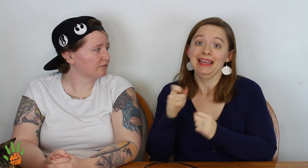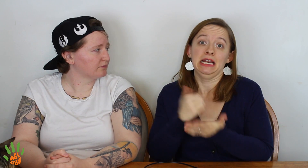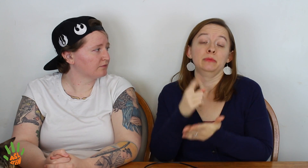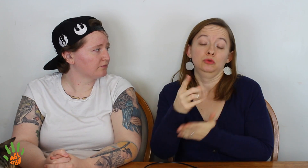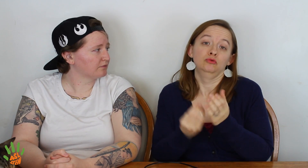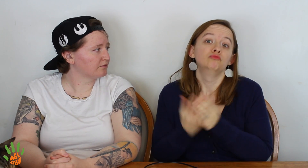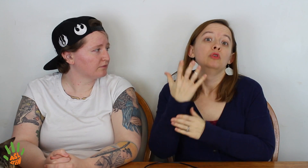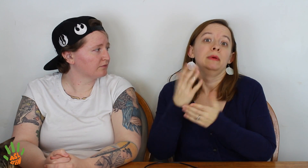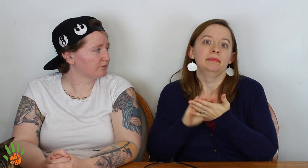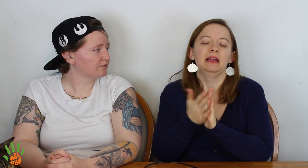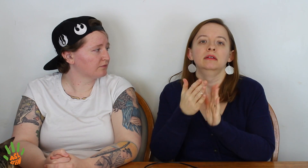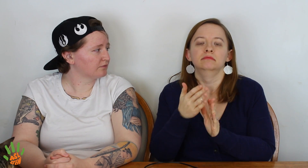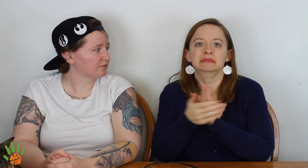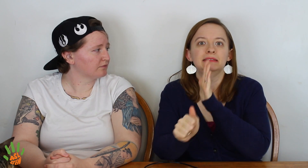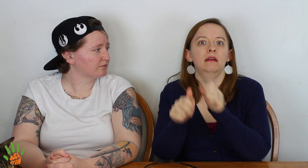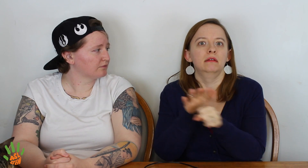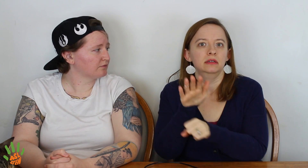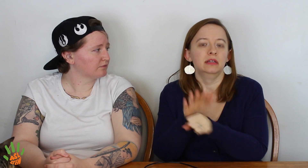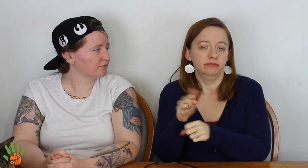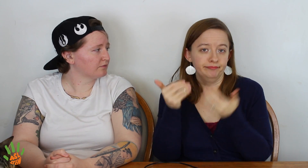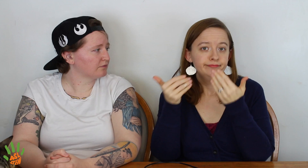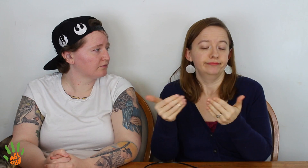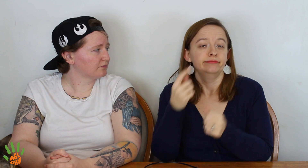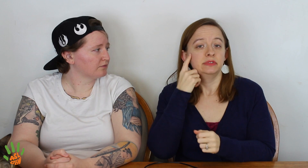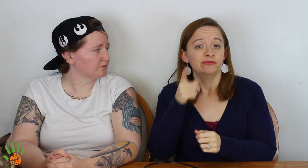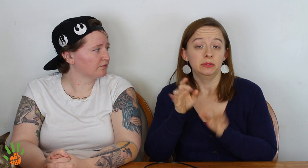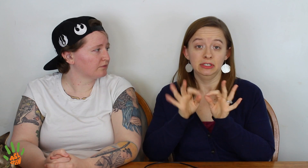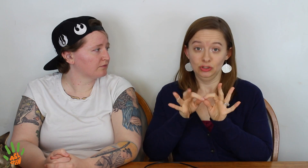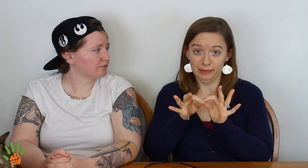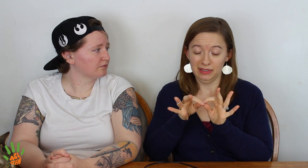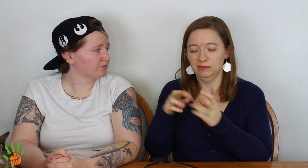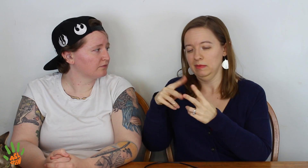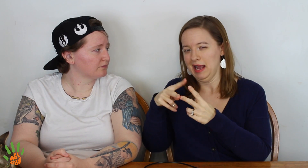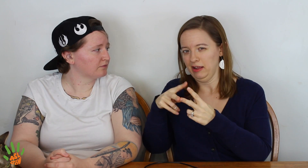and they will help you grow and become skilled enough to be an interpreter.